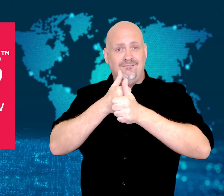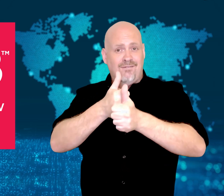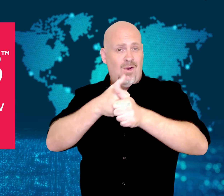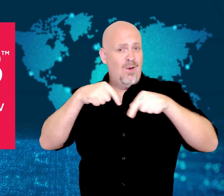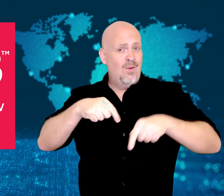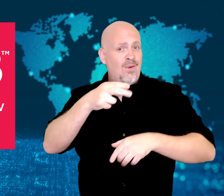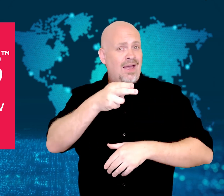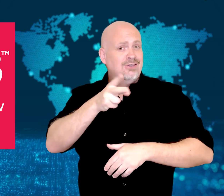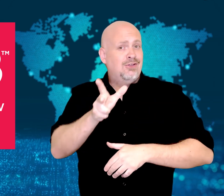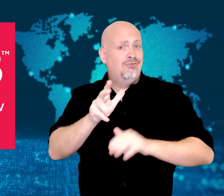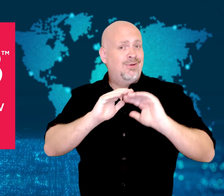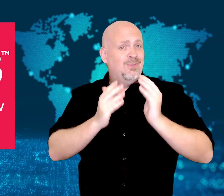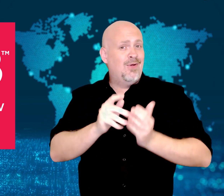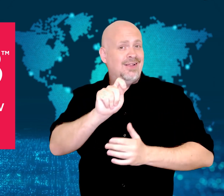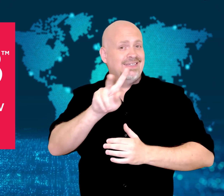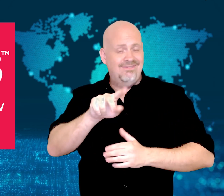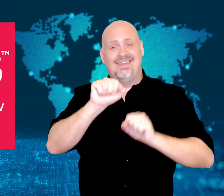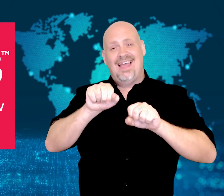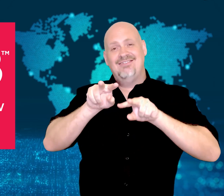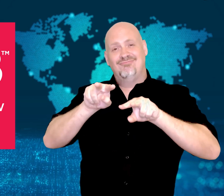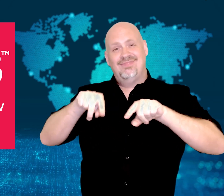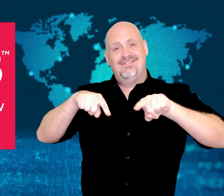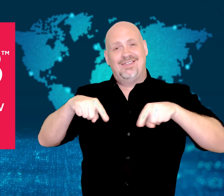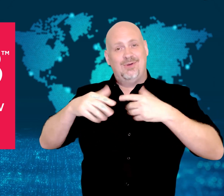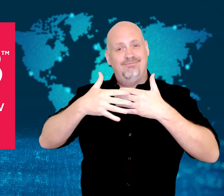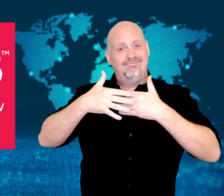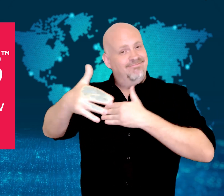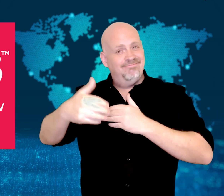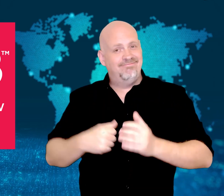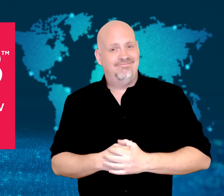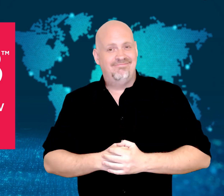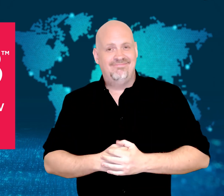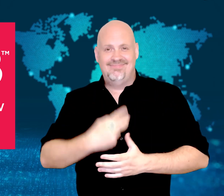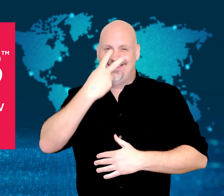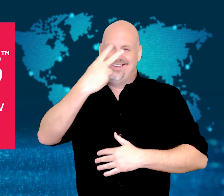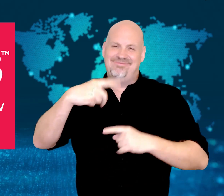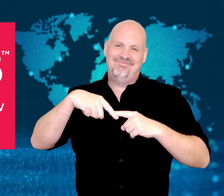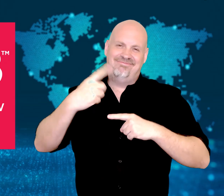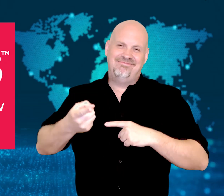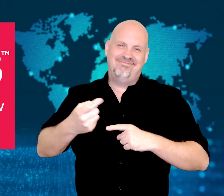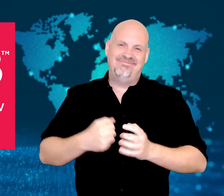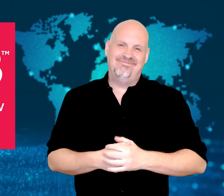and follow H3 World TV to get new video updates! See you next time!